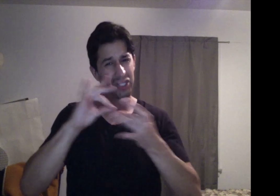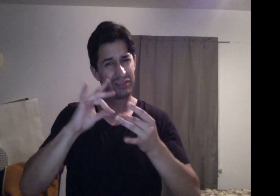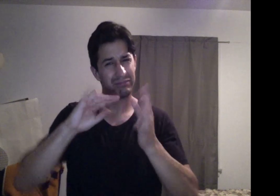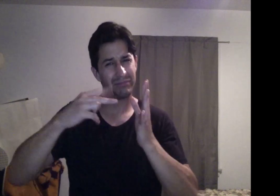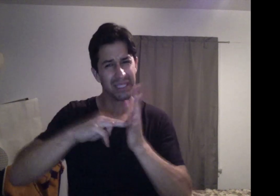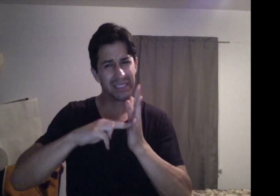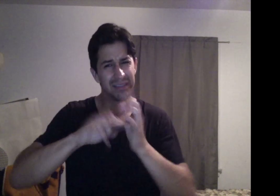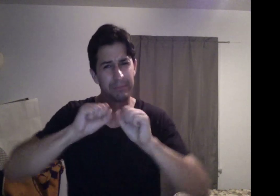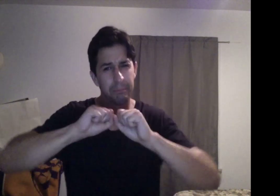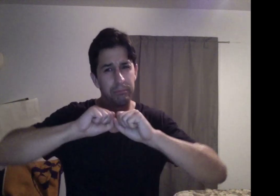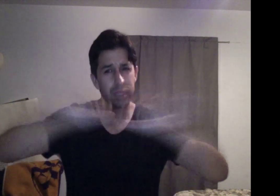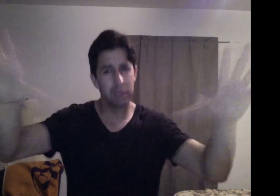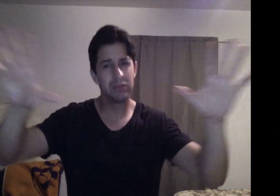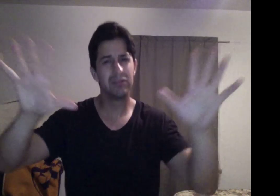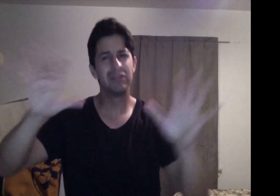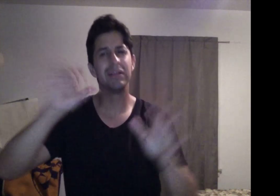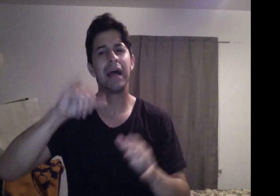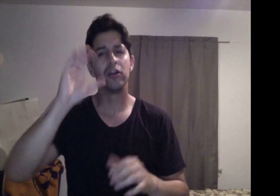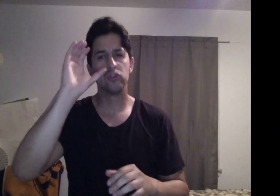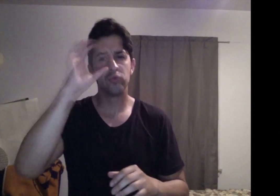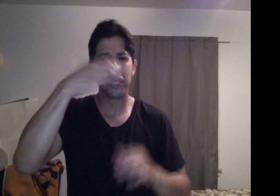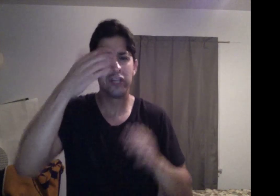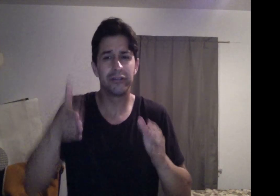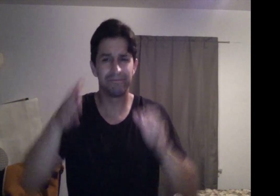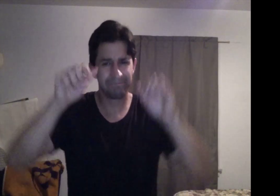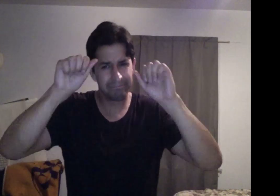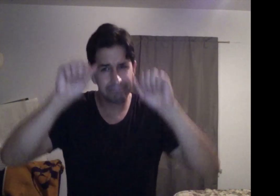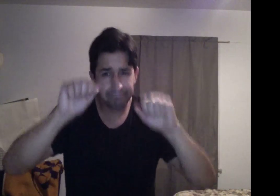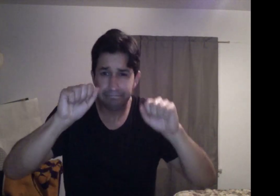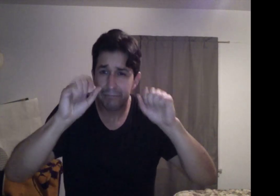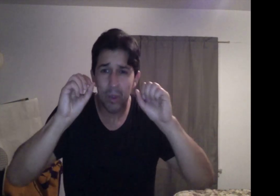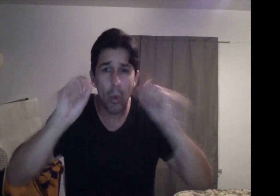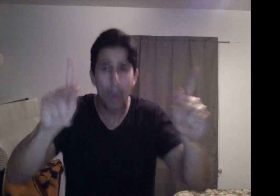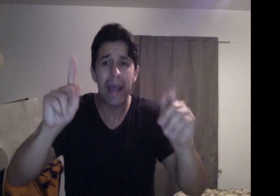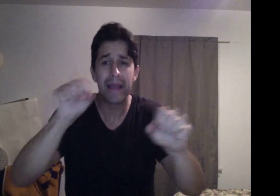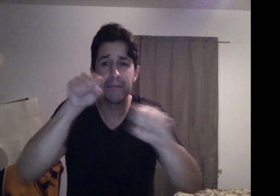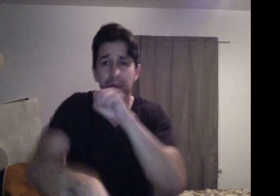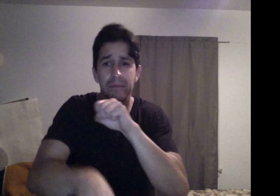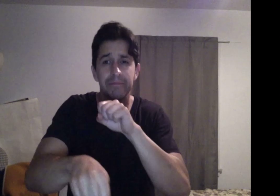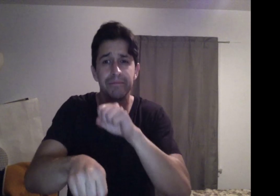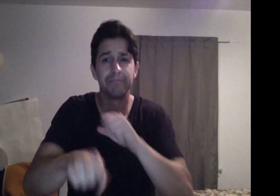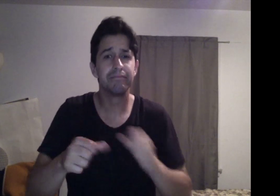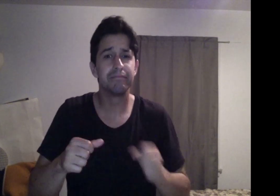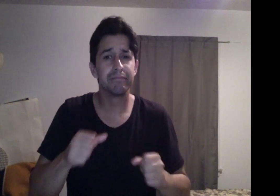It gives the message that a stranger can be inside you